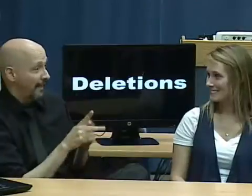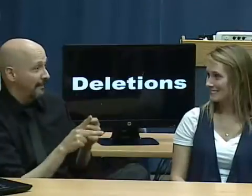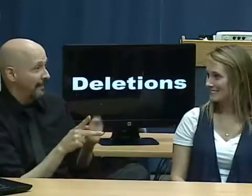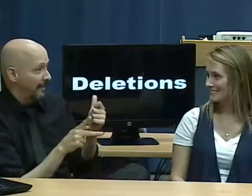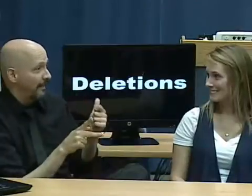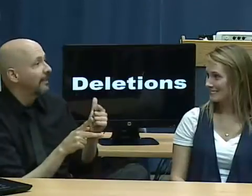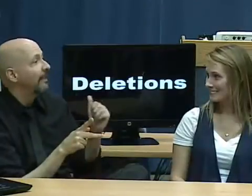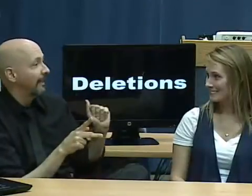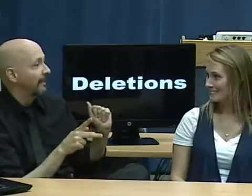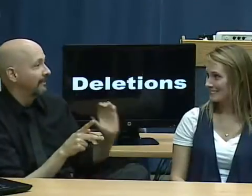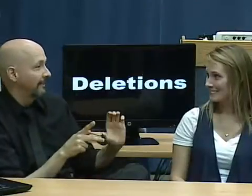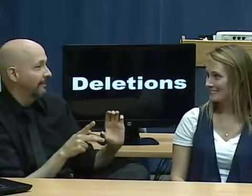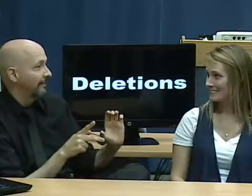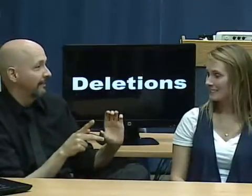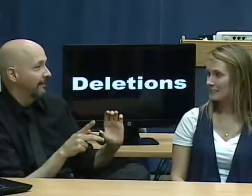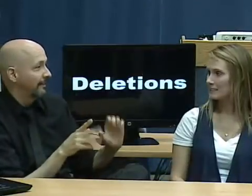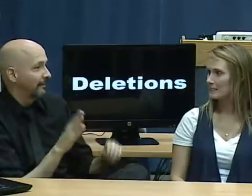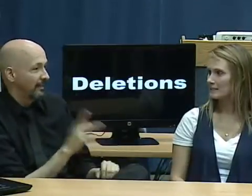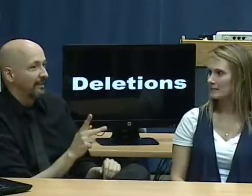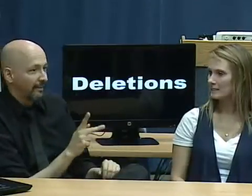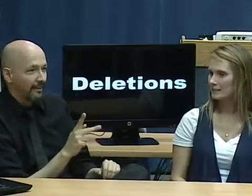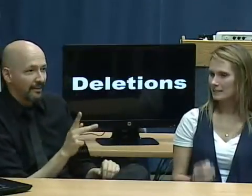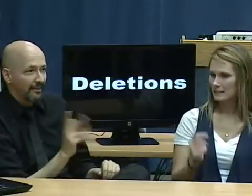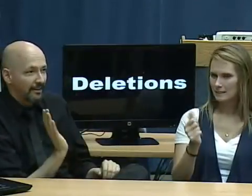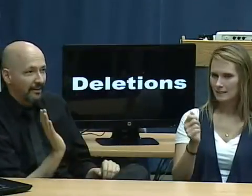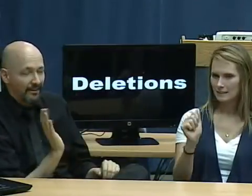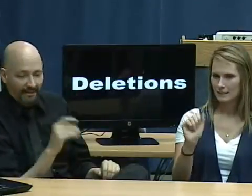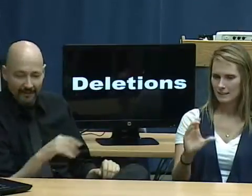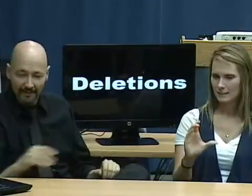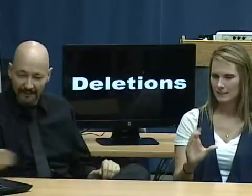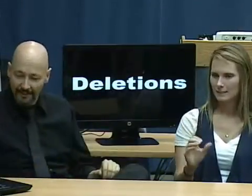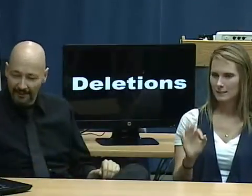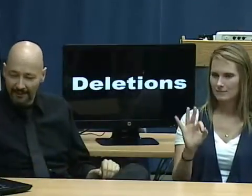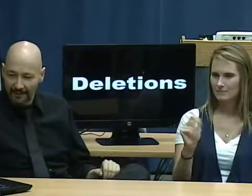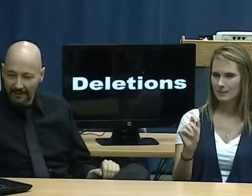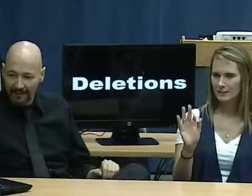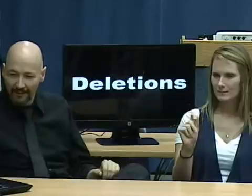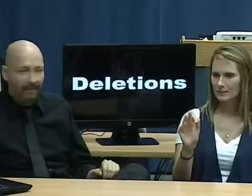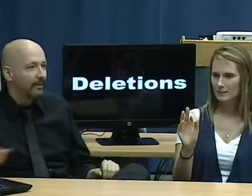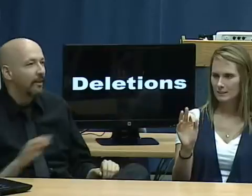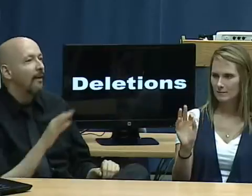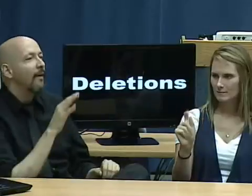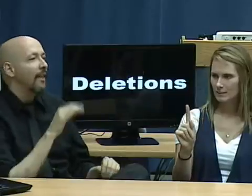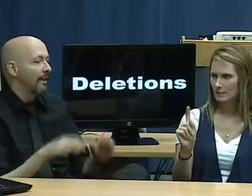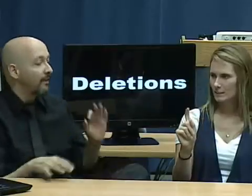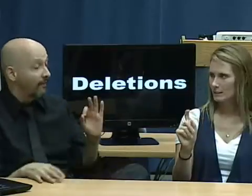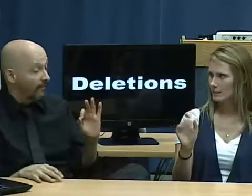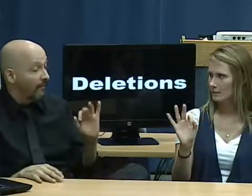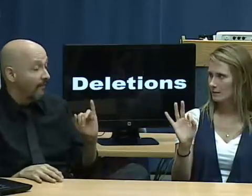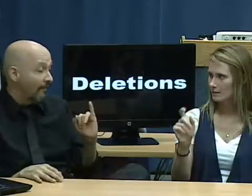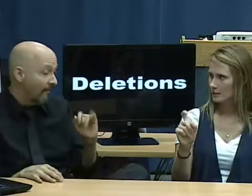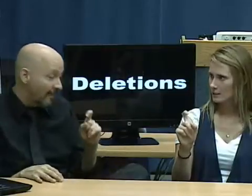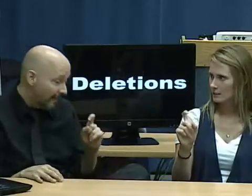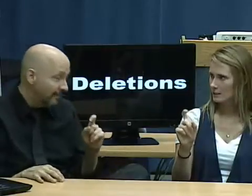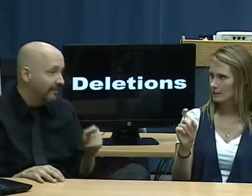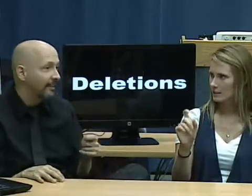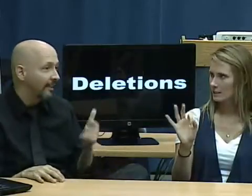The sign #BACK deletes the "A" and the "C." #BACK #IF F-I-X